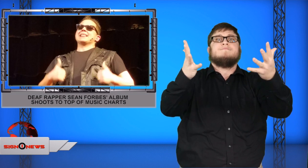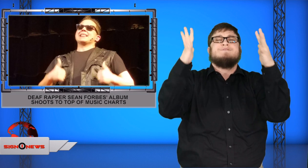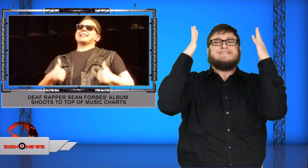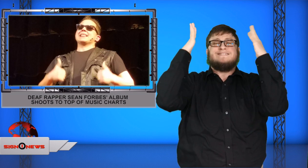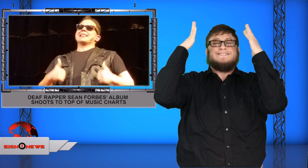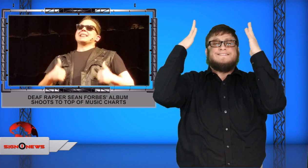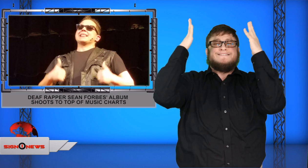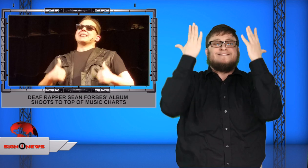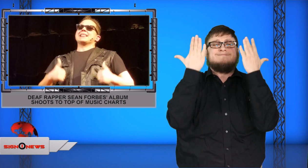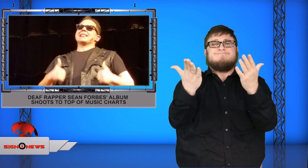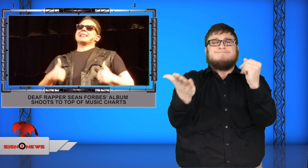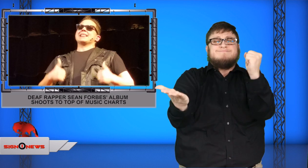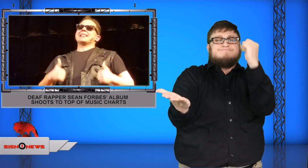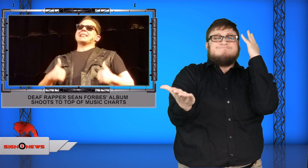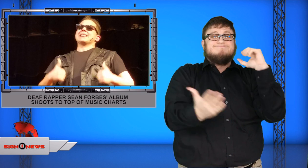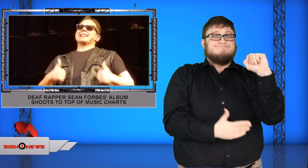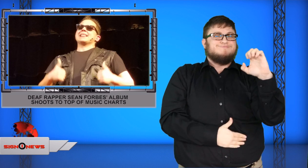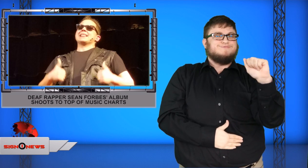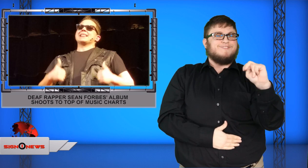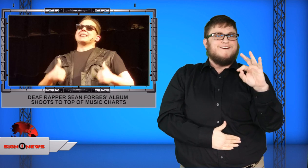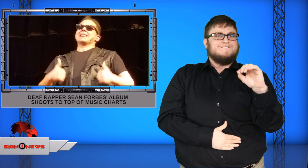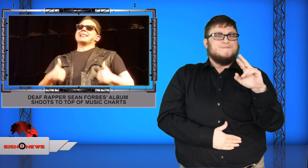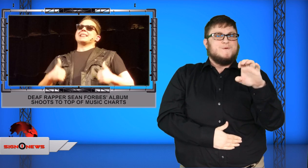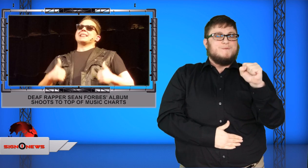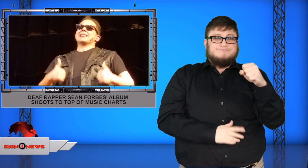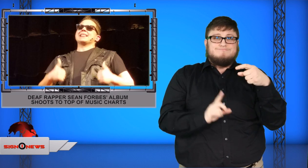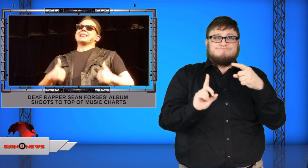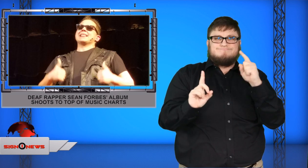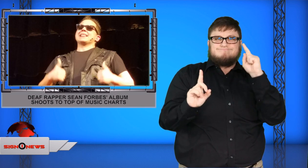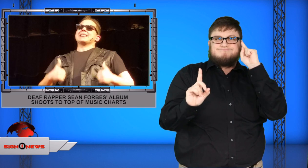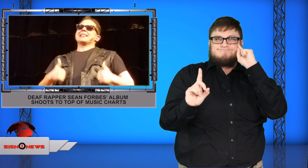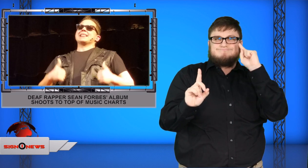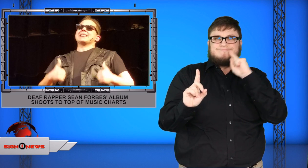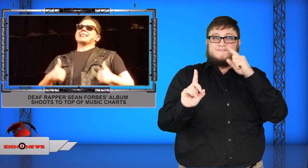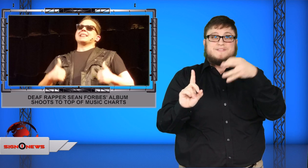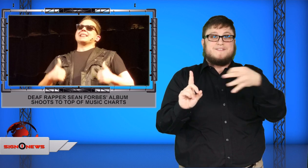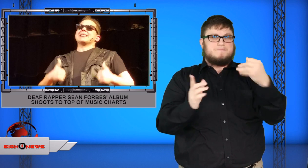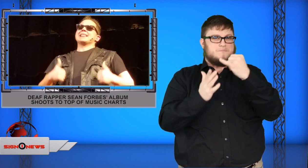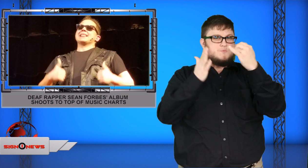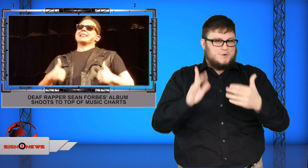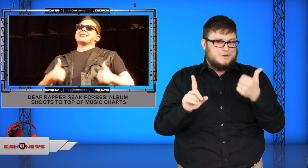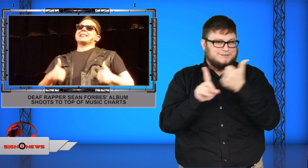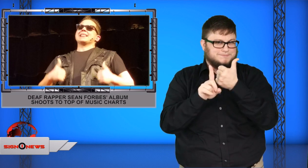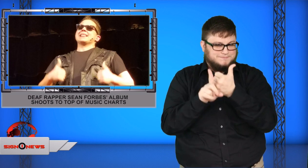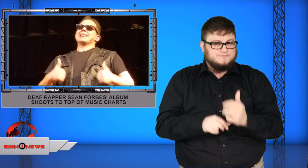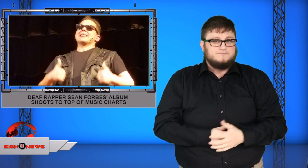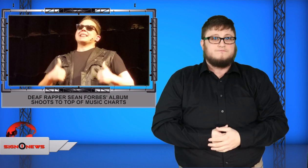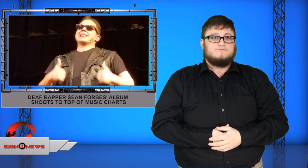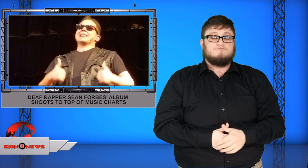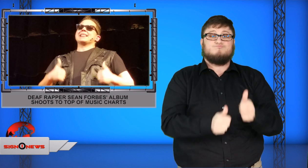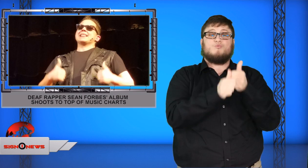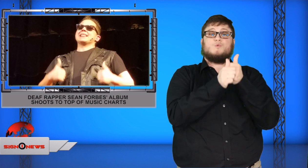Congratulations to Deaf hip-hop artist Sean Forbes.